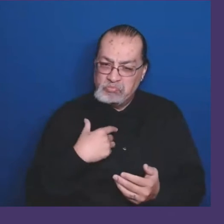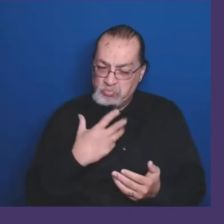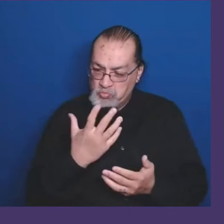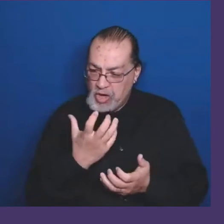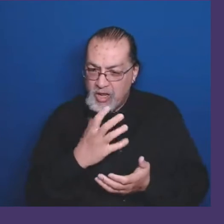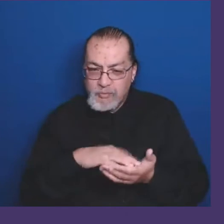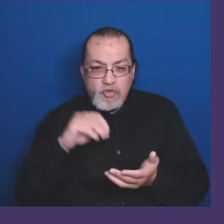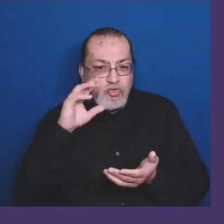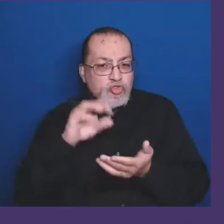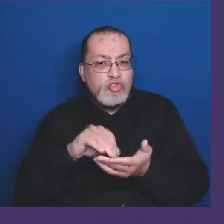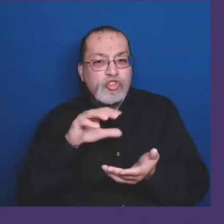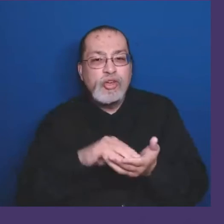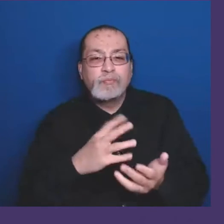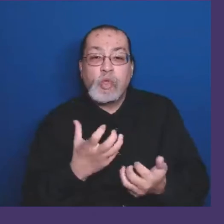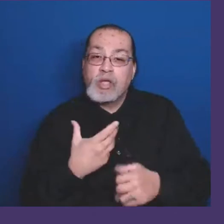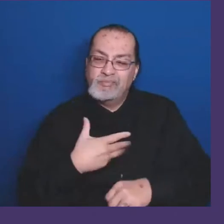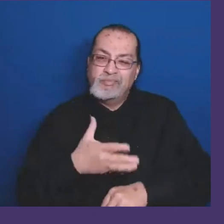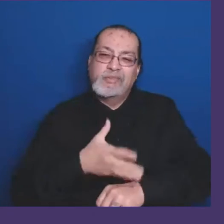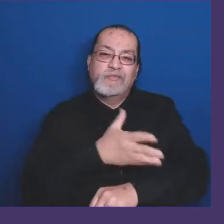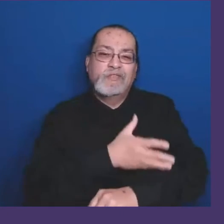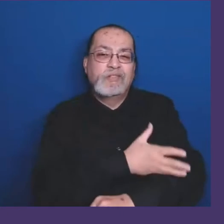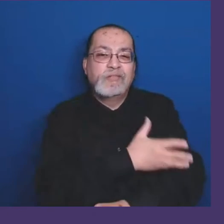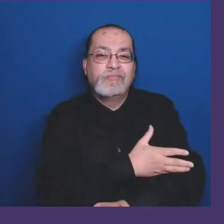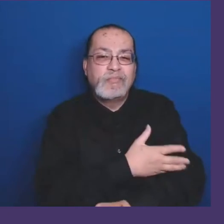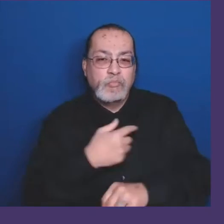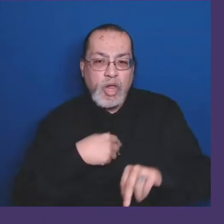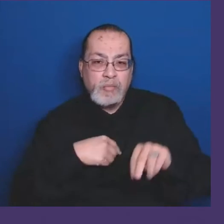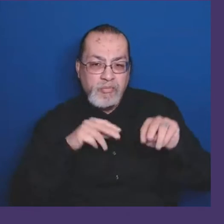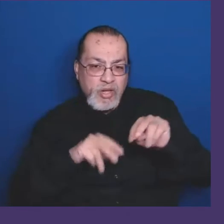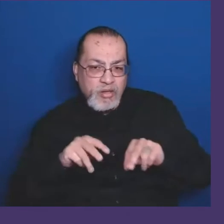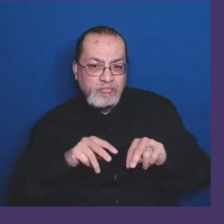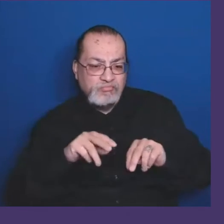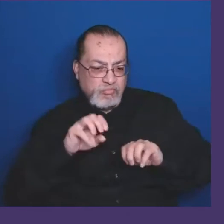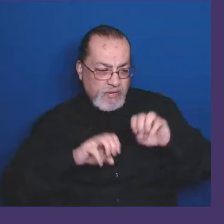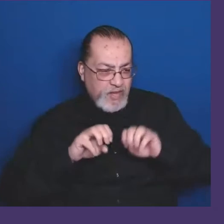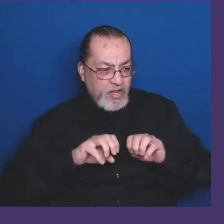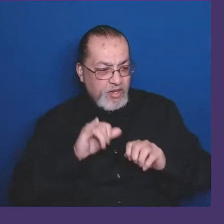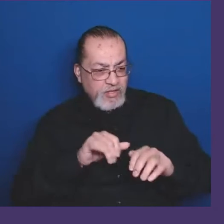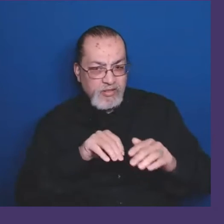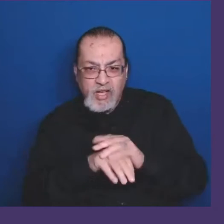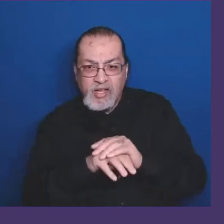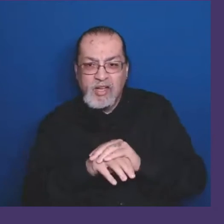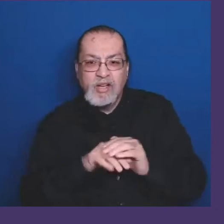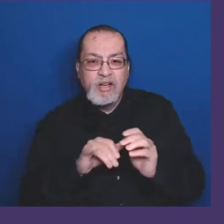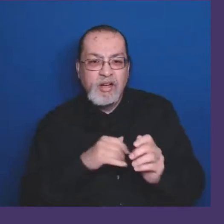the accessibility and the inclusivity of our buildings day and night.